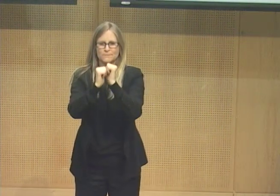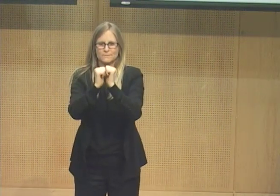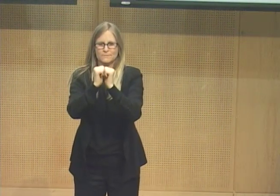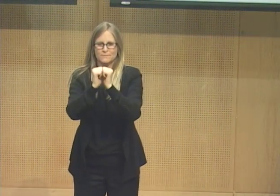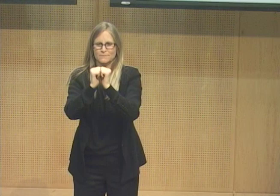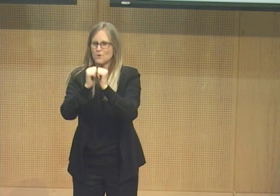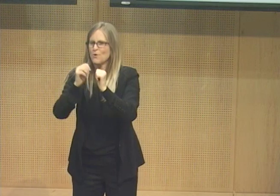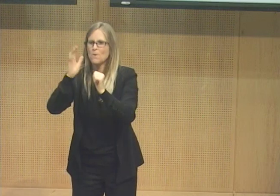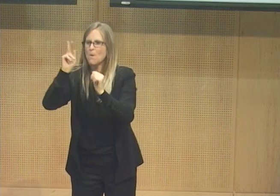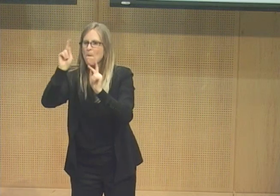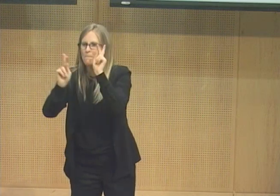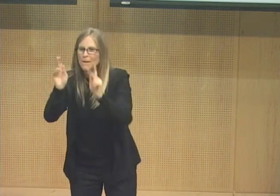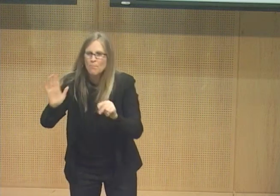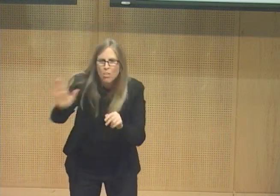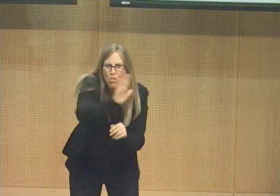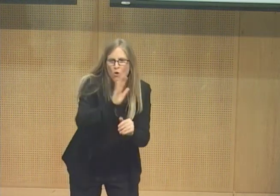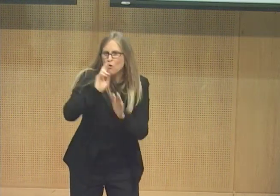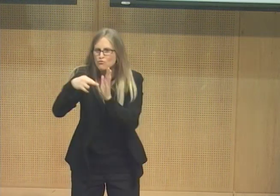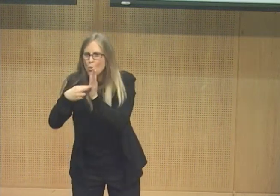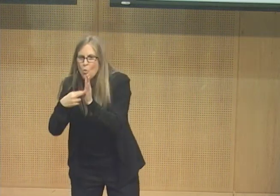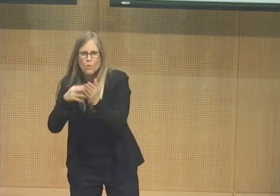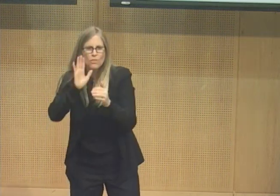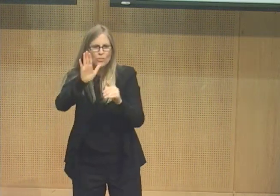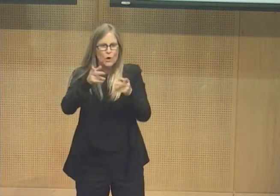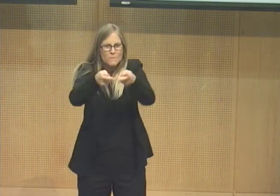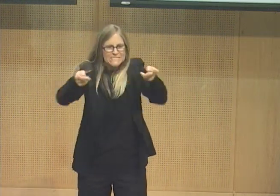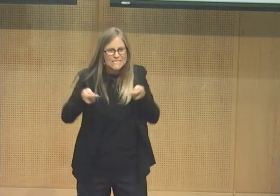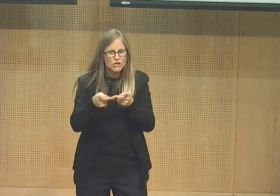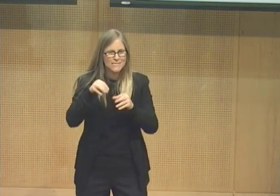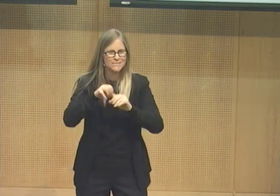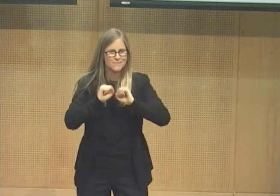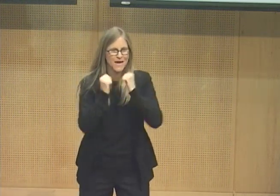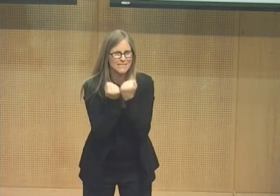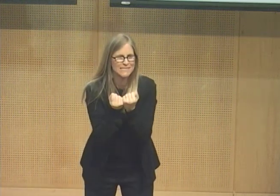people's roles, their positions in society.